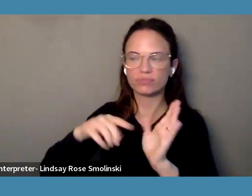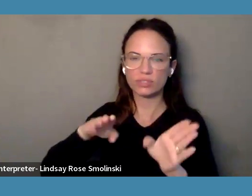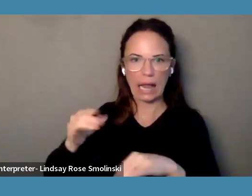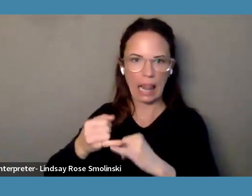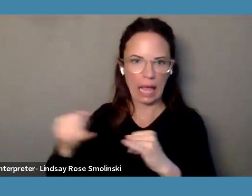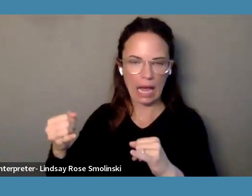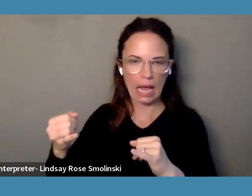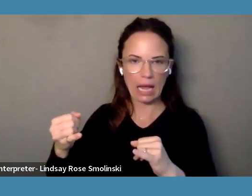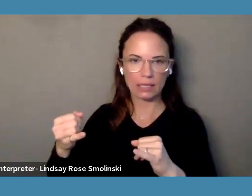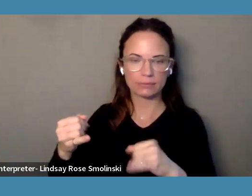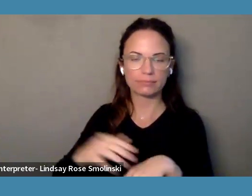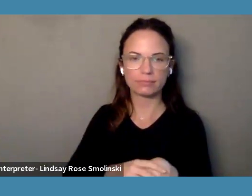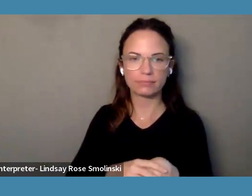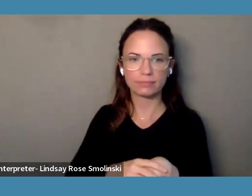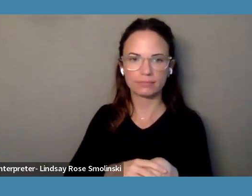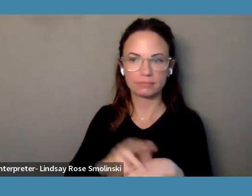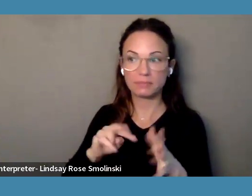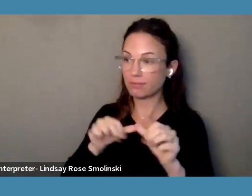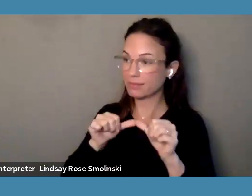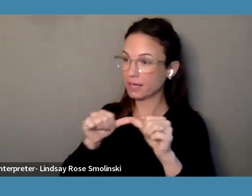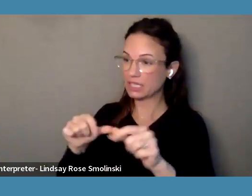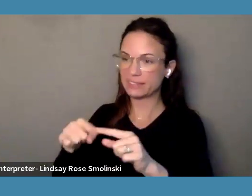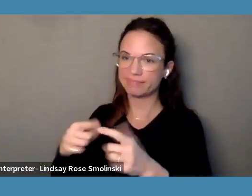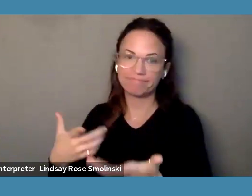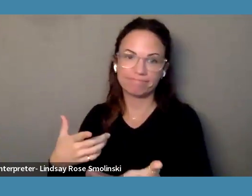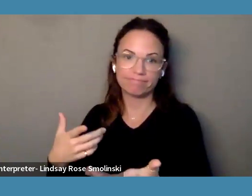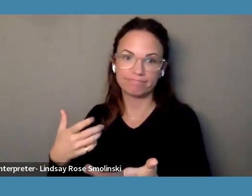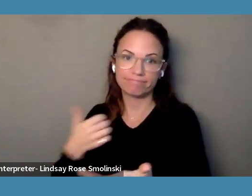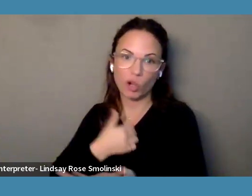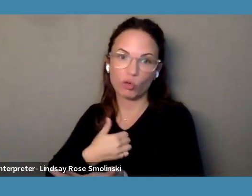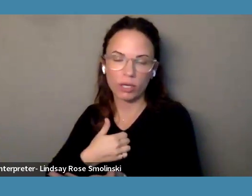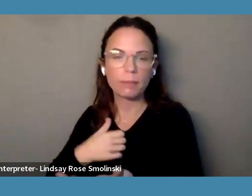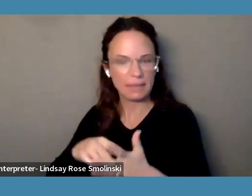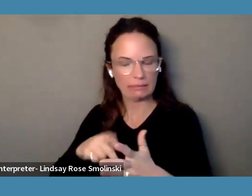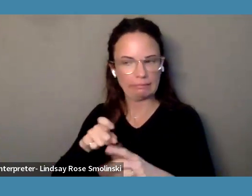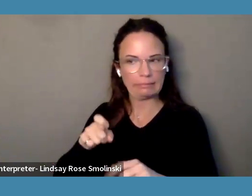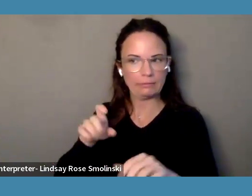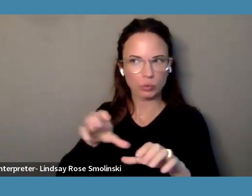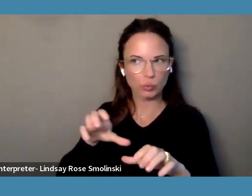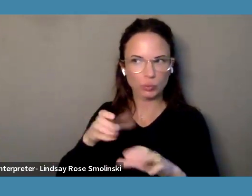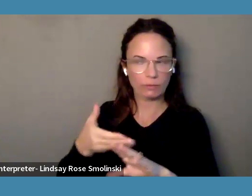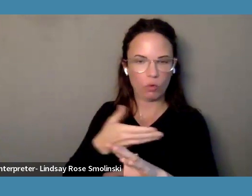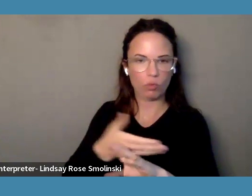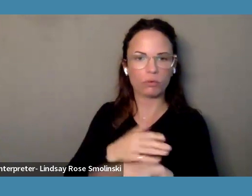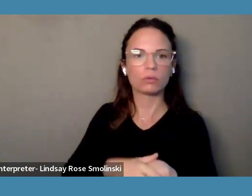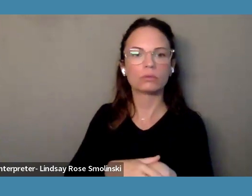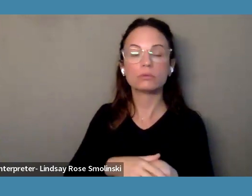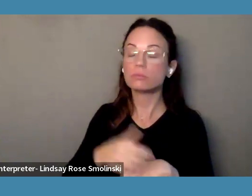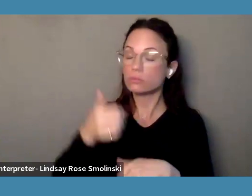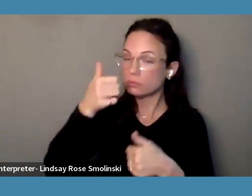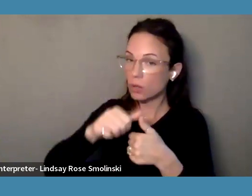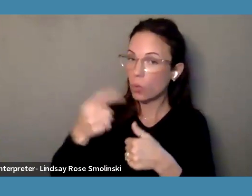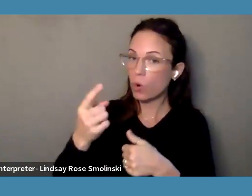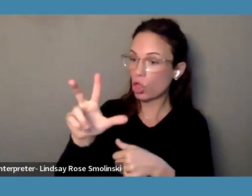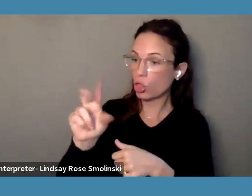They're going to, there are two deadlines that you may want to keep in mind. The first is that you have 30 days to request an appeal